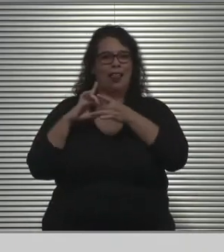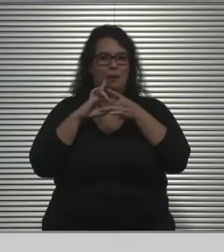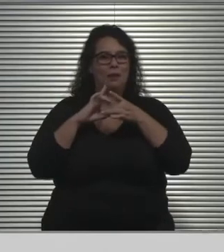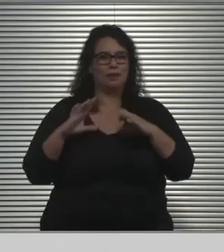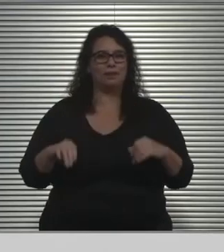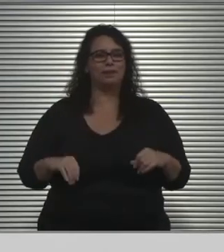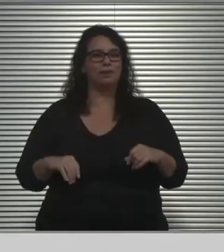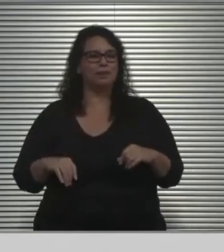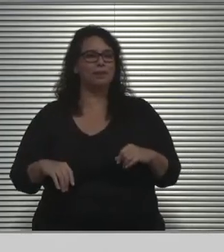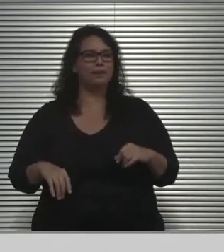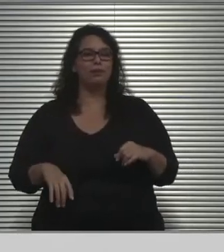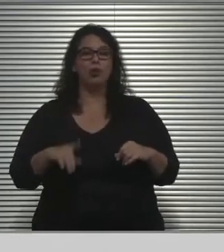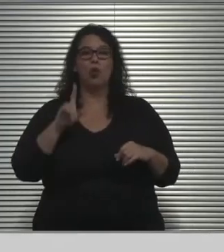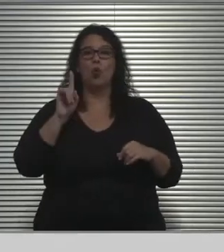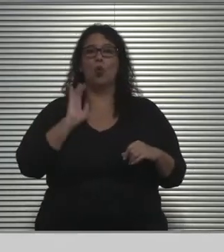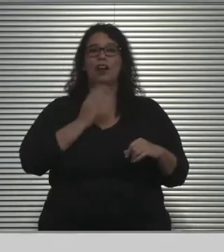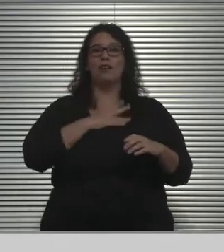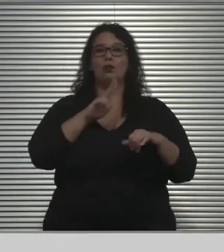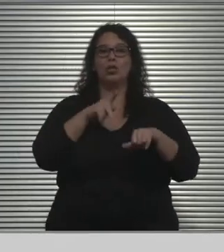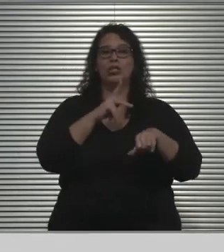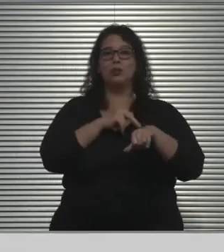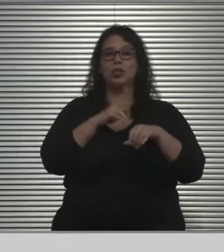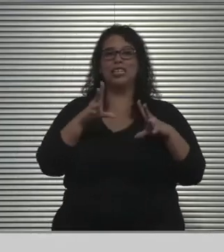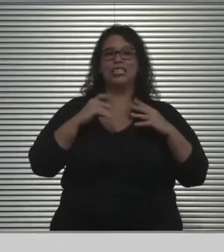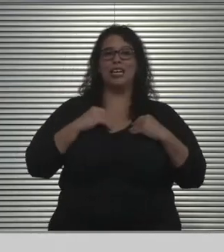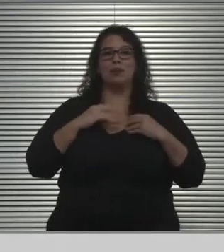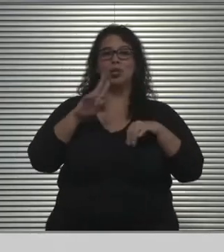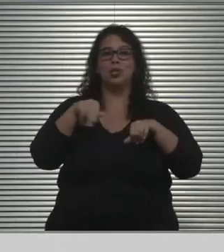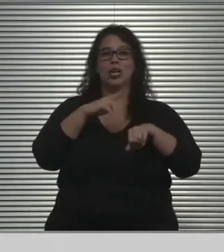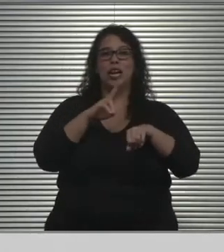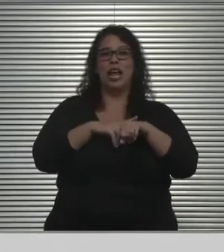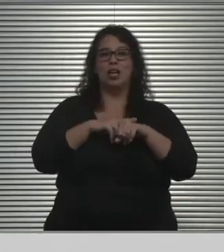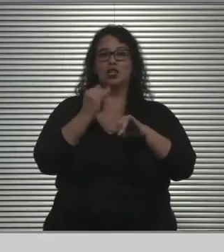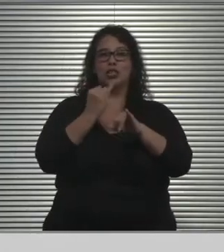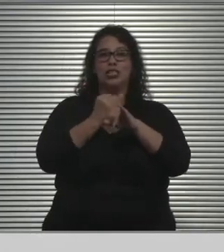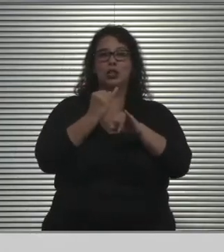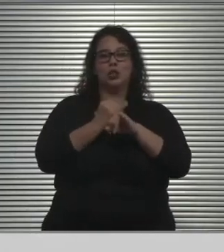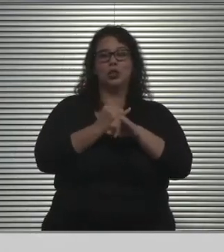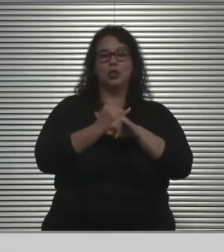We have one of our principals who has been accepted into a national Institute, the National Institute